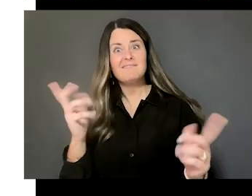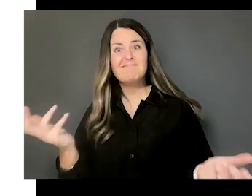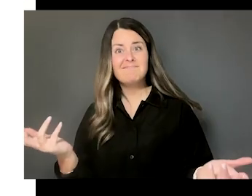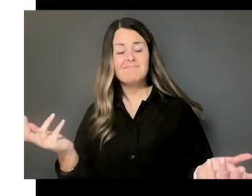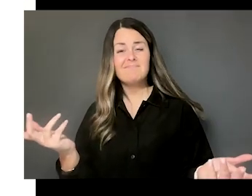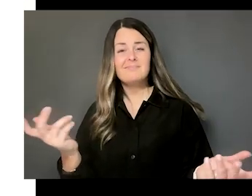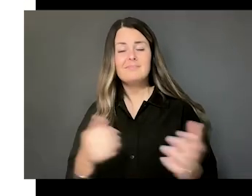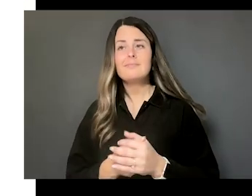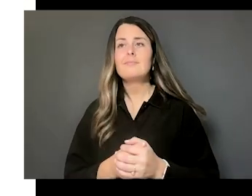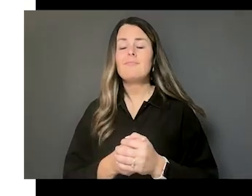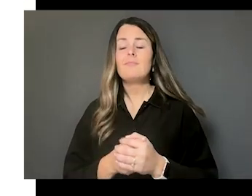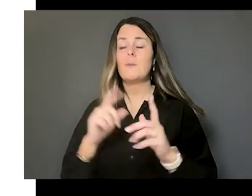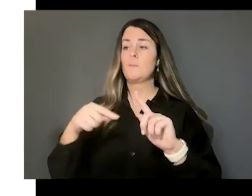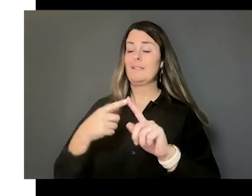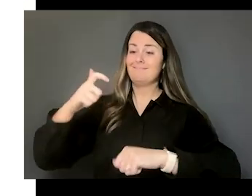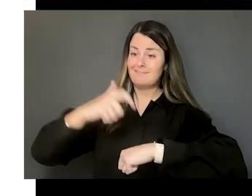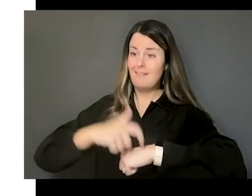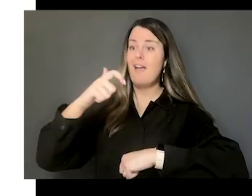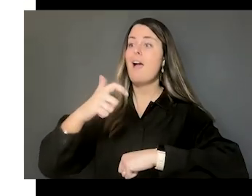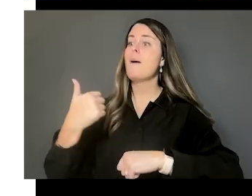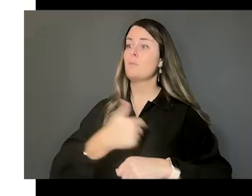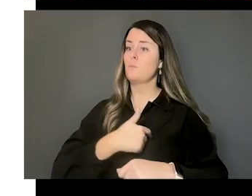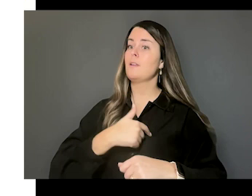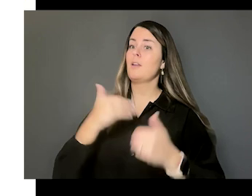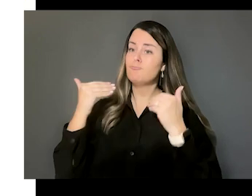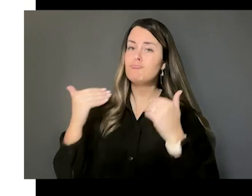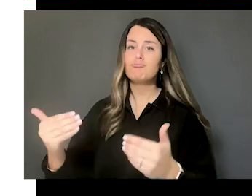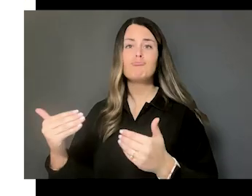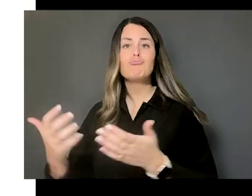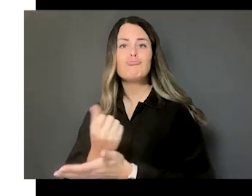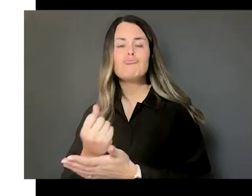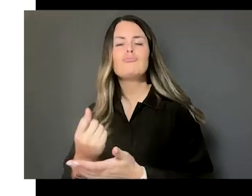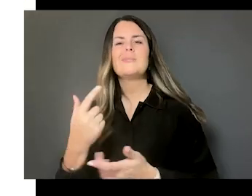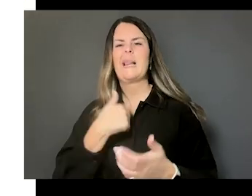And so when it came time to adoption, our adoption was delayed by two years because of that.